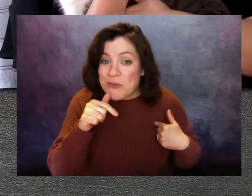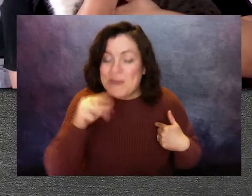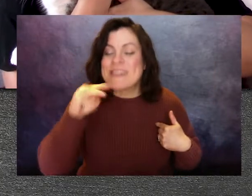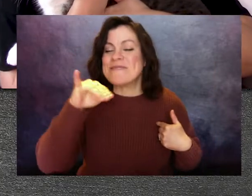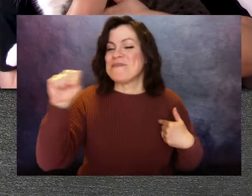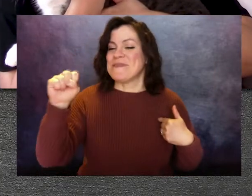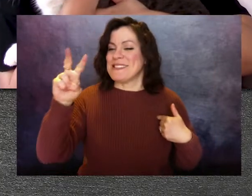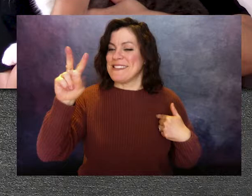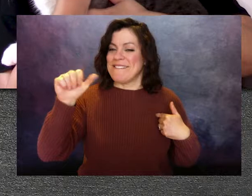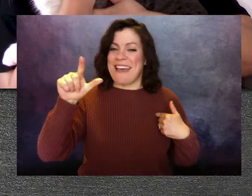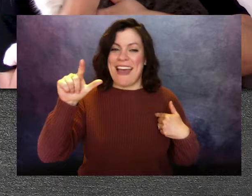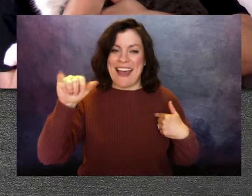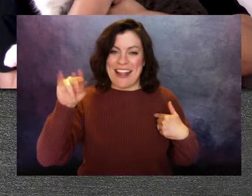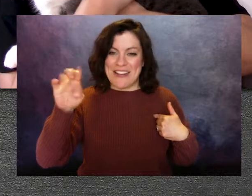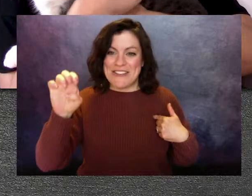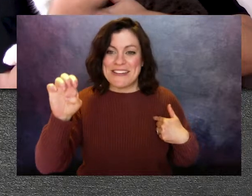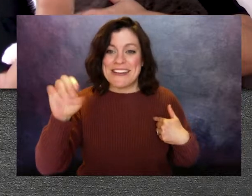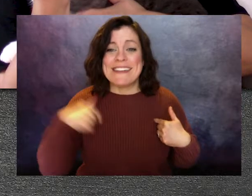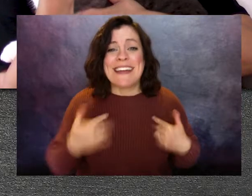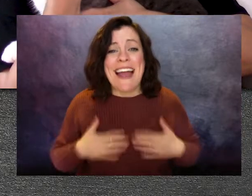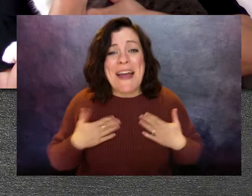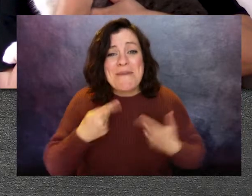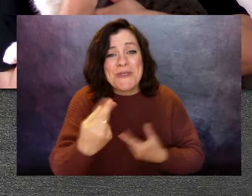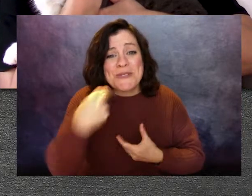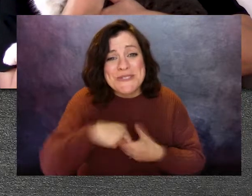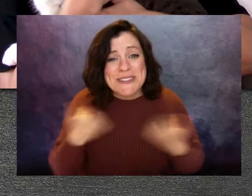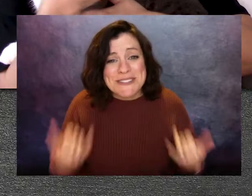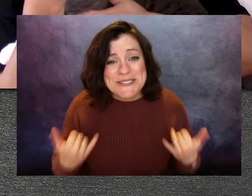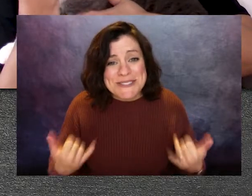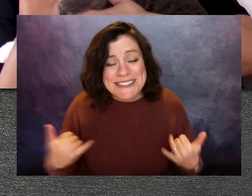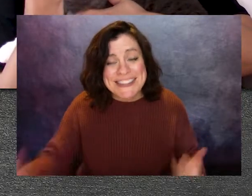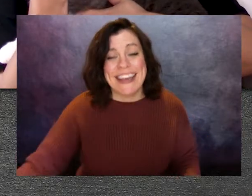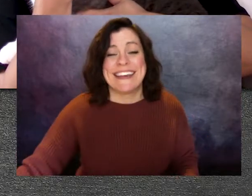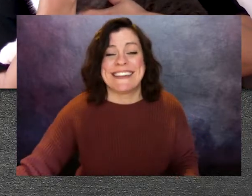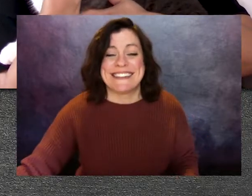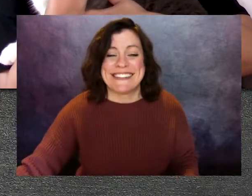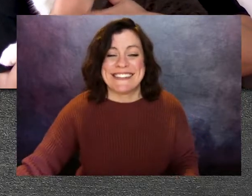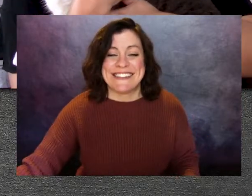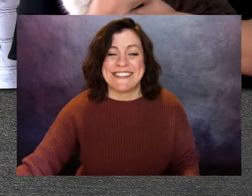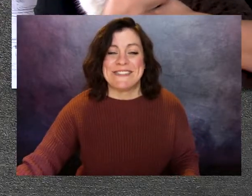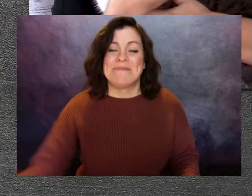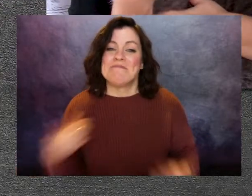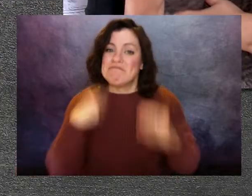And I am so glad that you are here with me today. I love to teach.